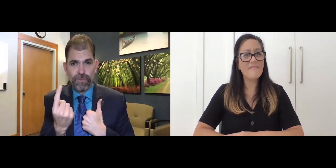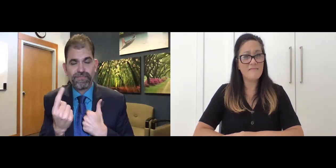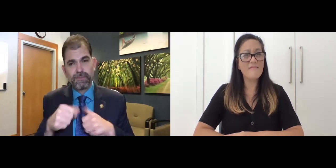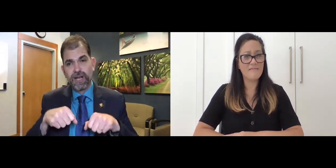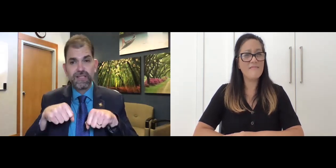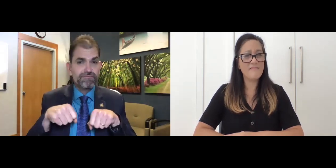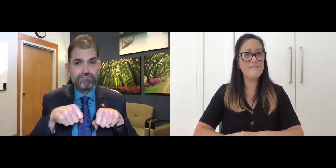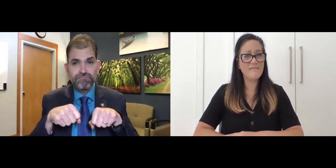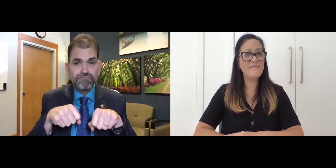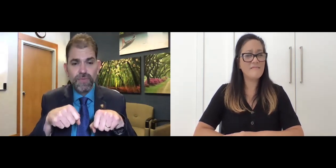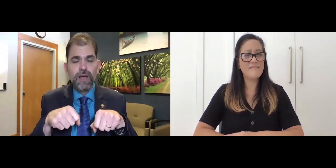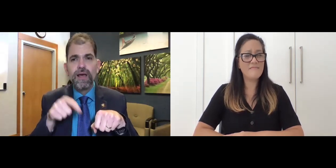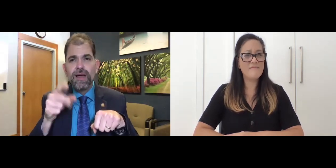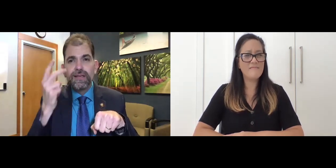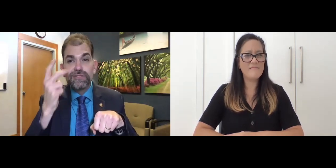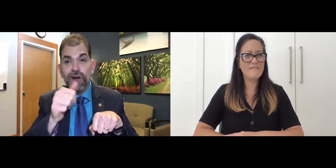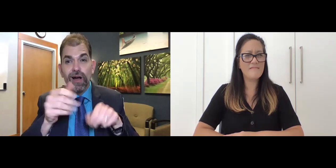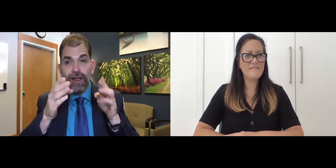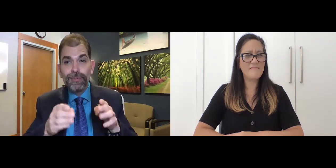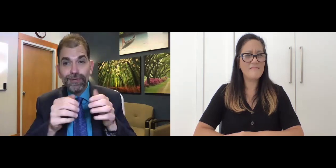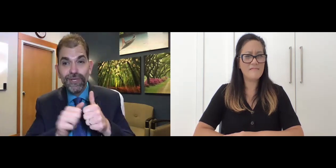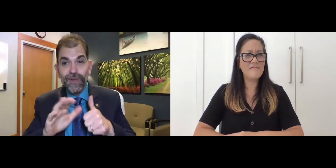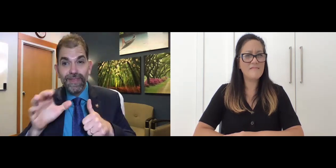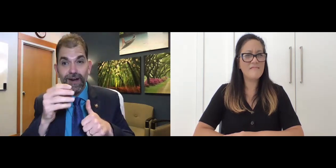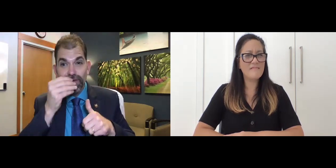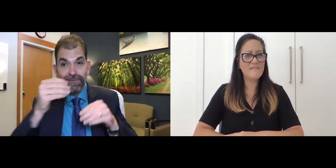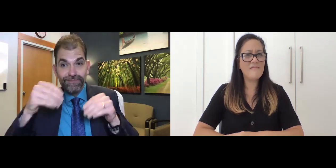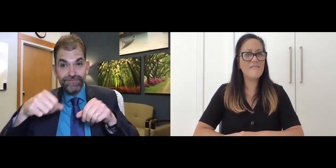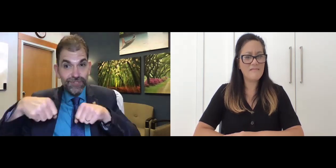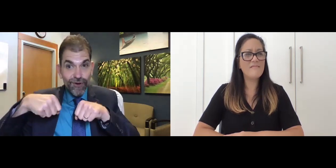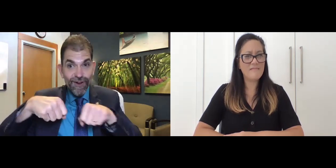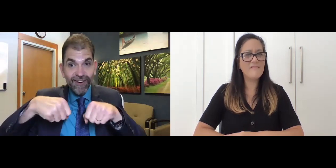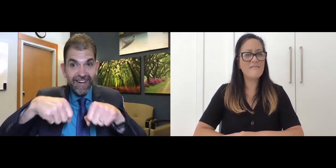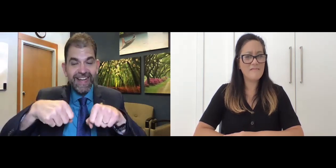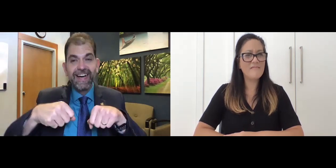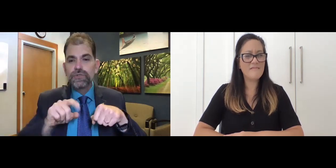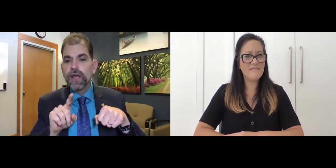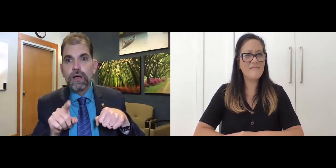wasn't able to live independently. So they're in the food store